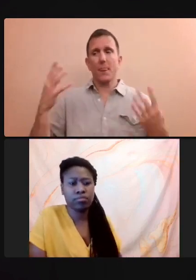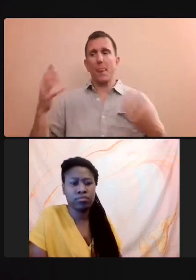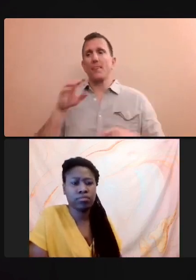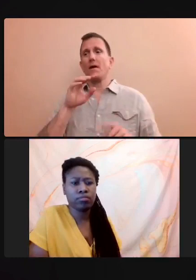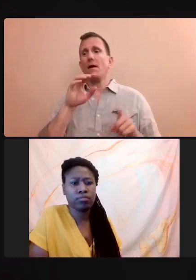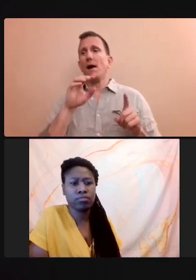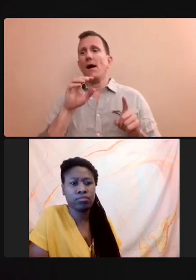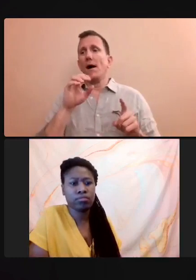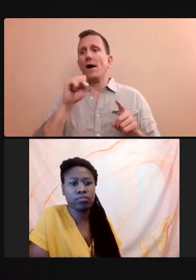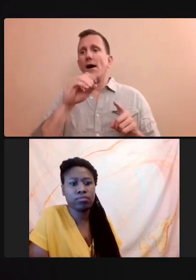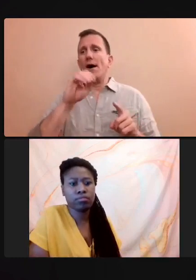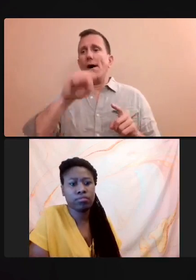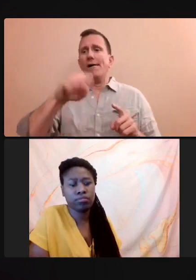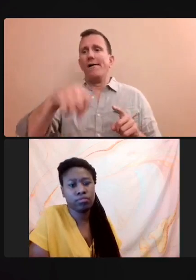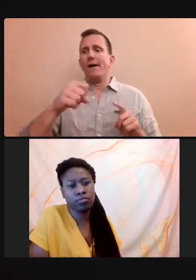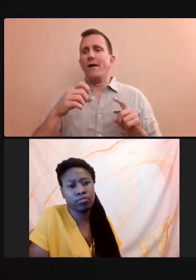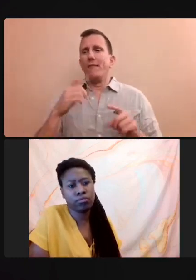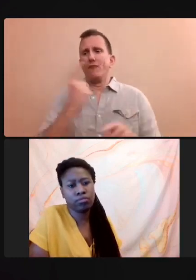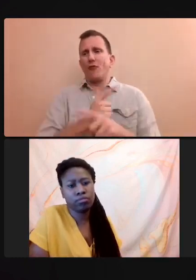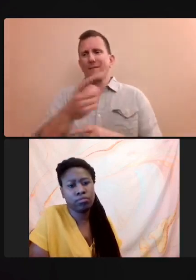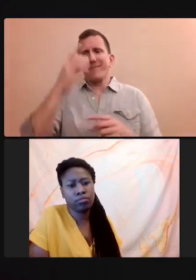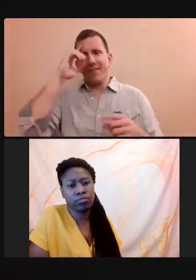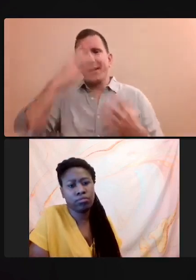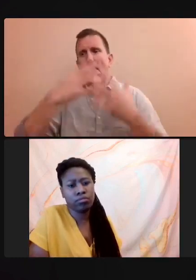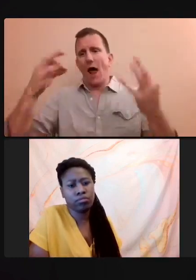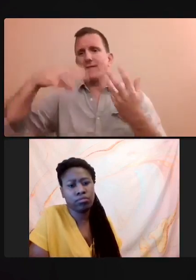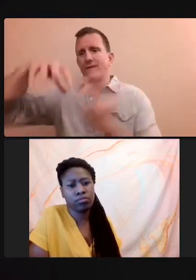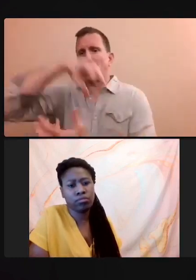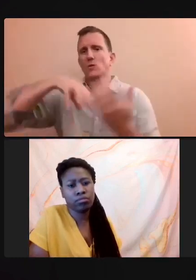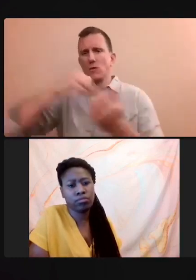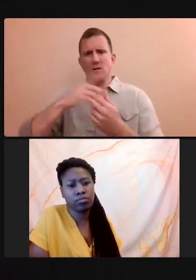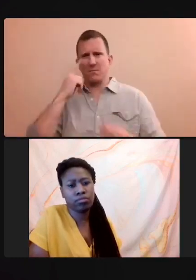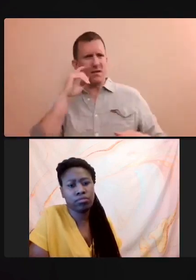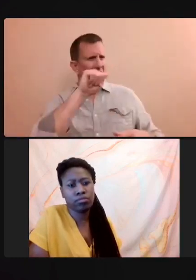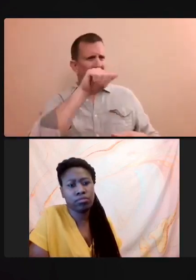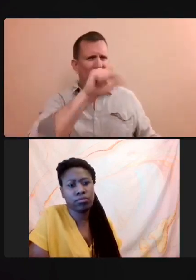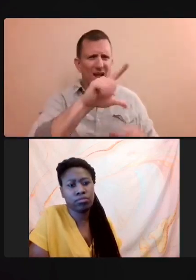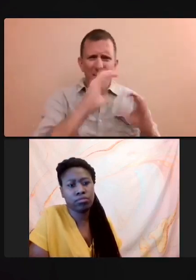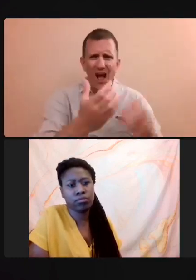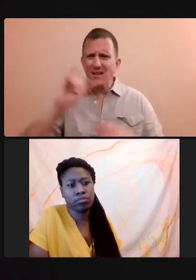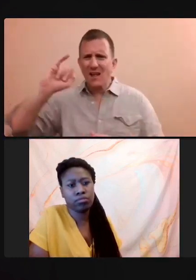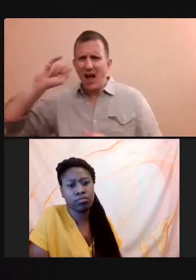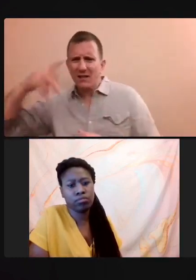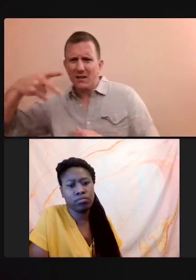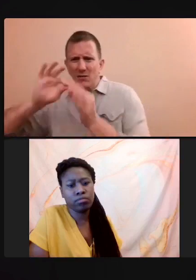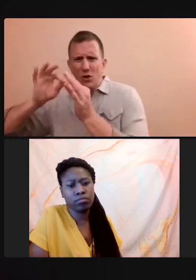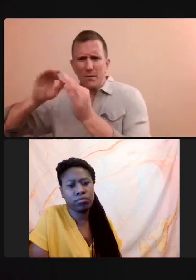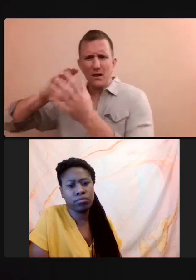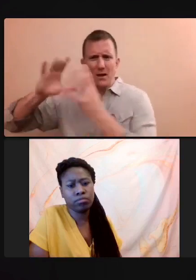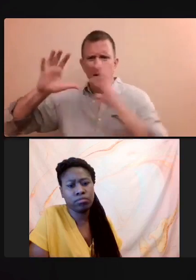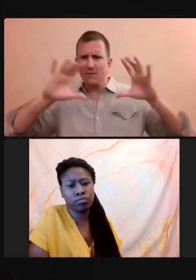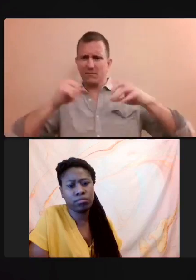But where you have an ITP program, you also have the language as a part of the interpreting program.